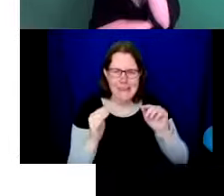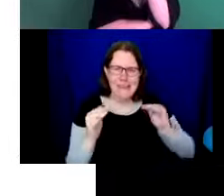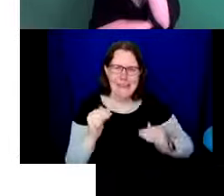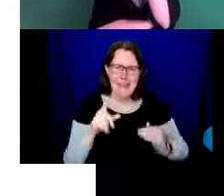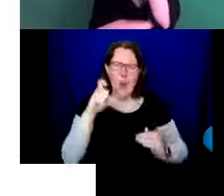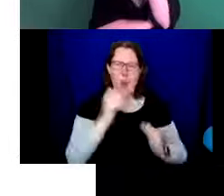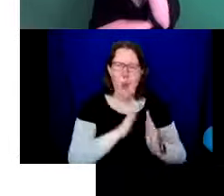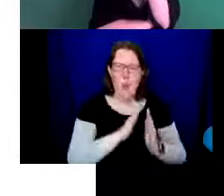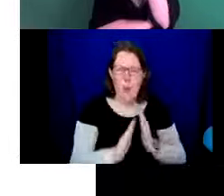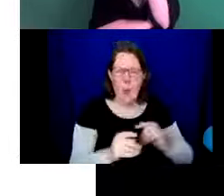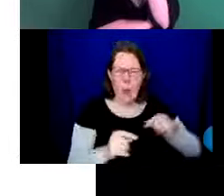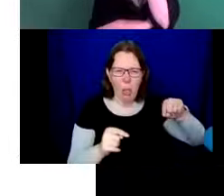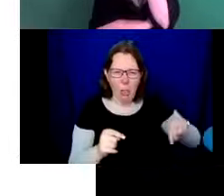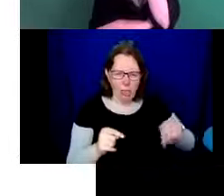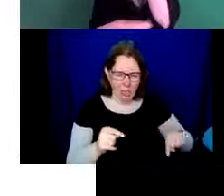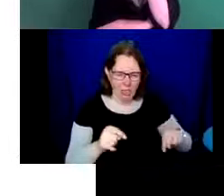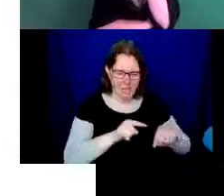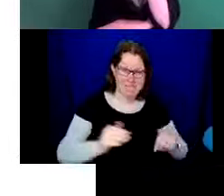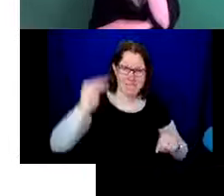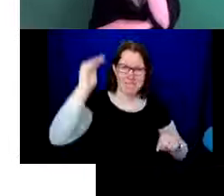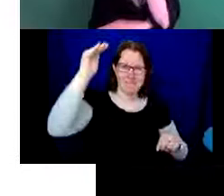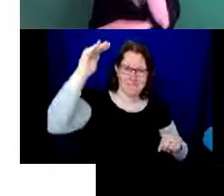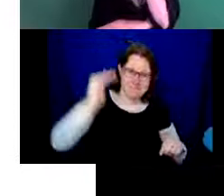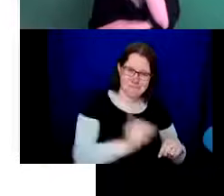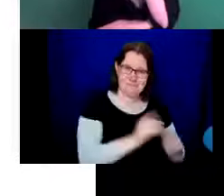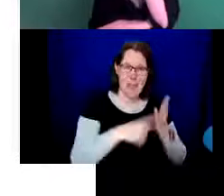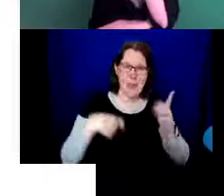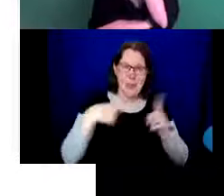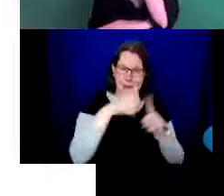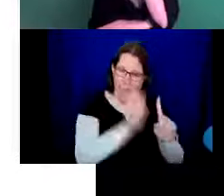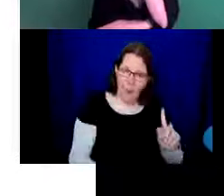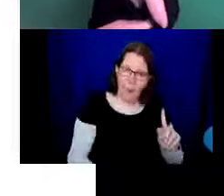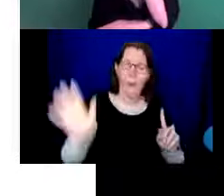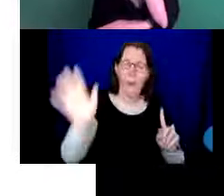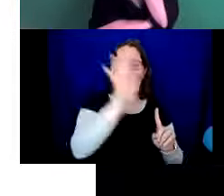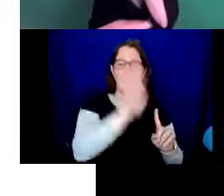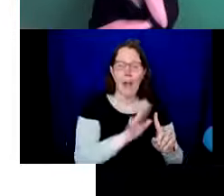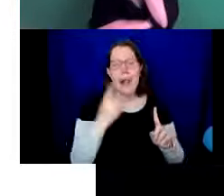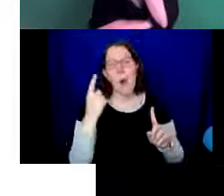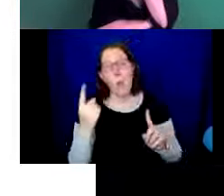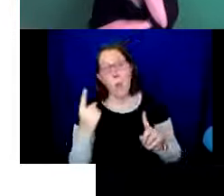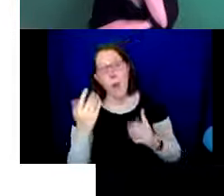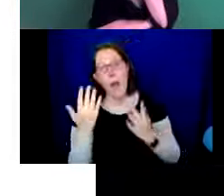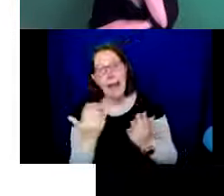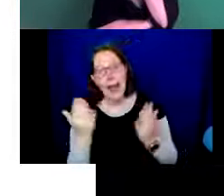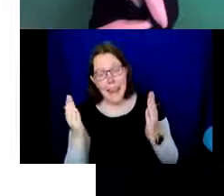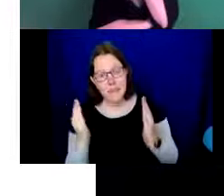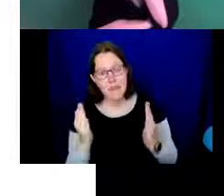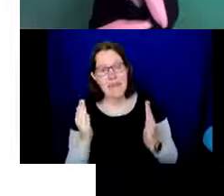jonah groves and then there's one gallery in worlds and three galleries in northern ireland so